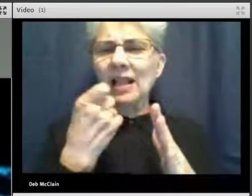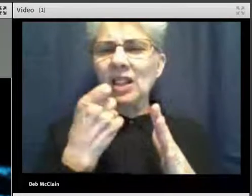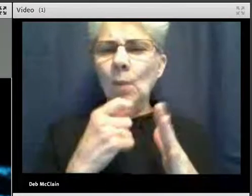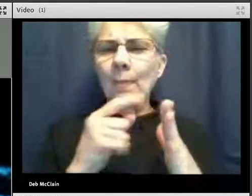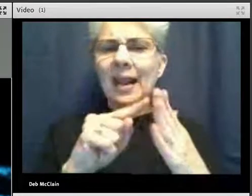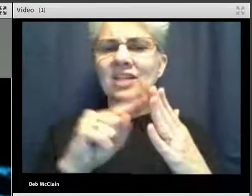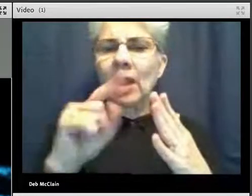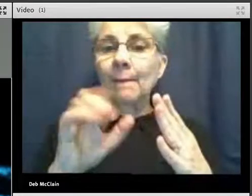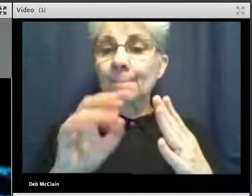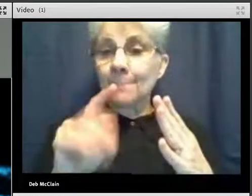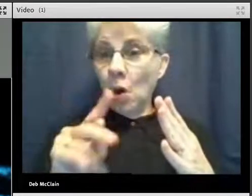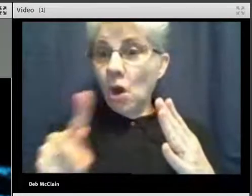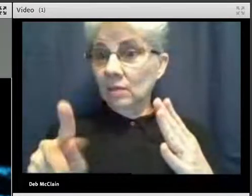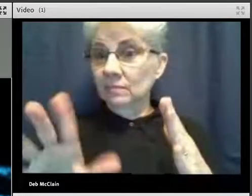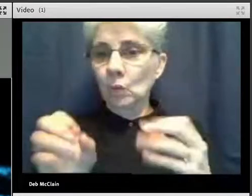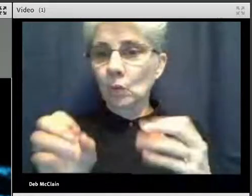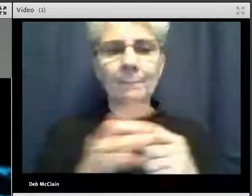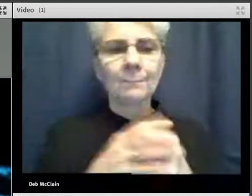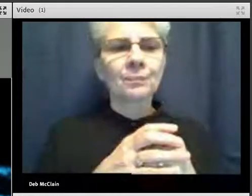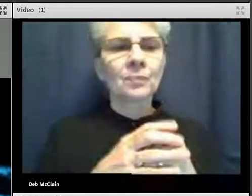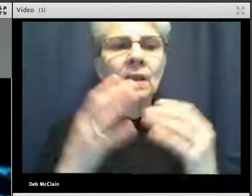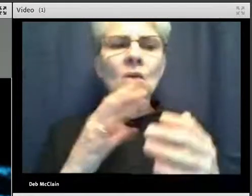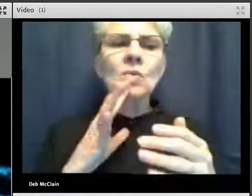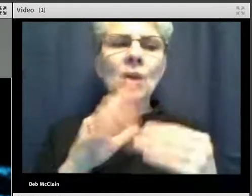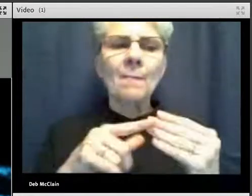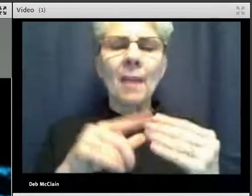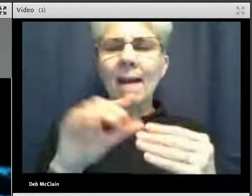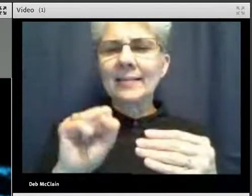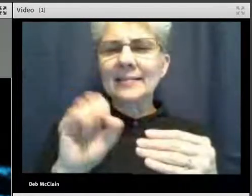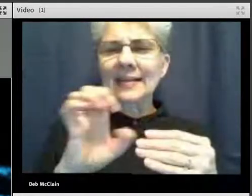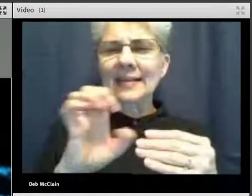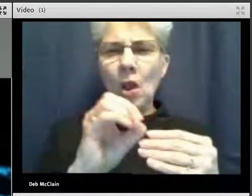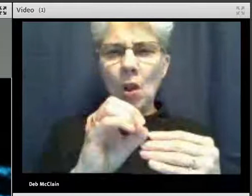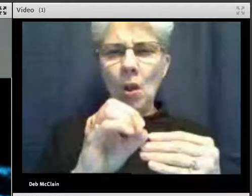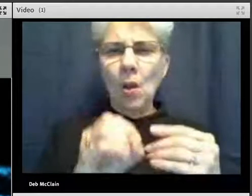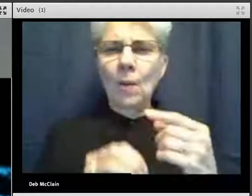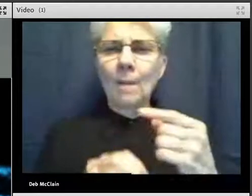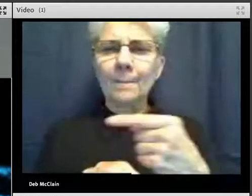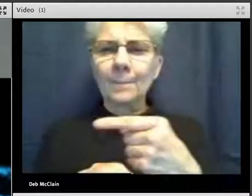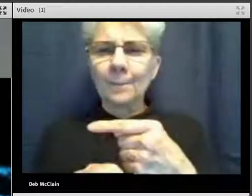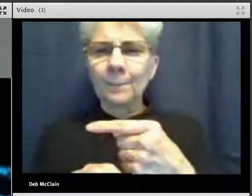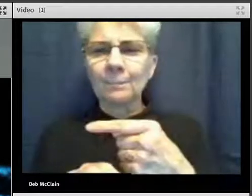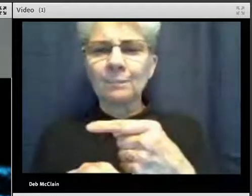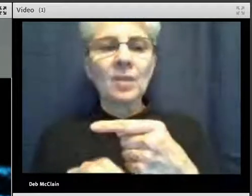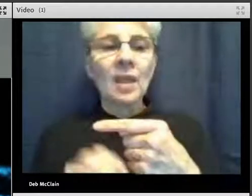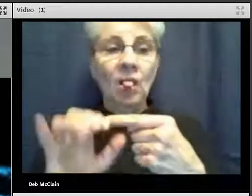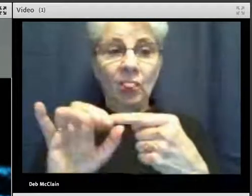OK, so we're going to talk about accessability second. But first we can talk about search engine optimization.